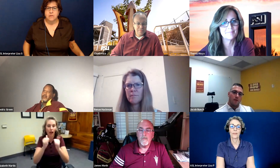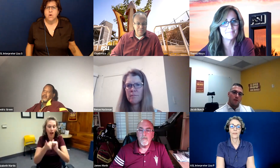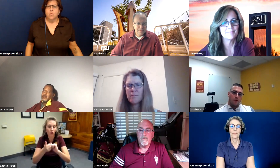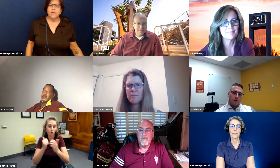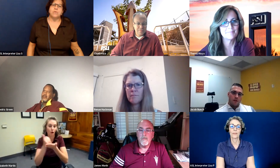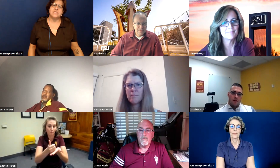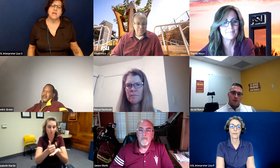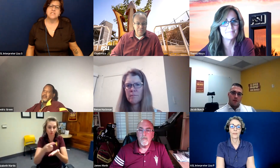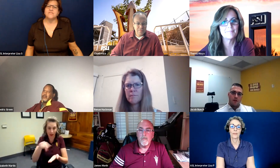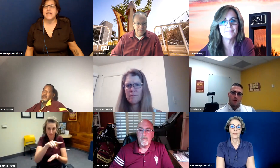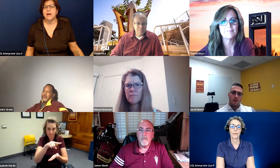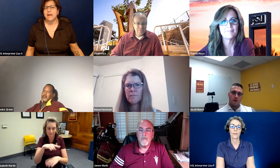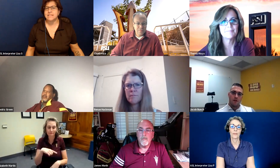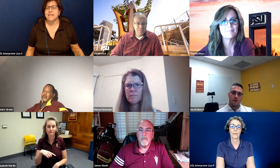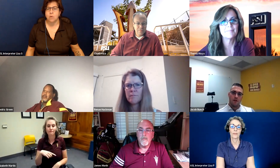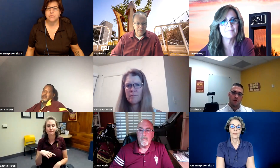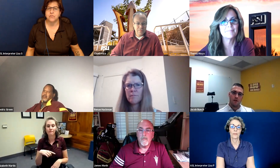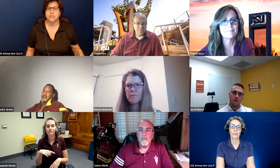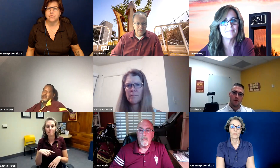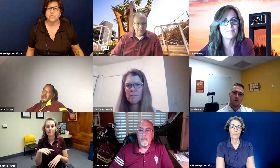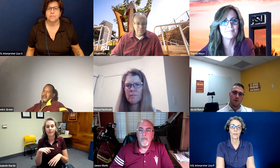we would discuss and find out ways to help the students.